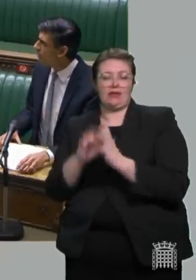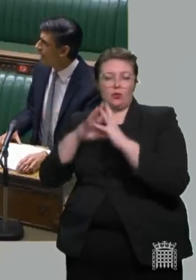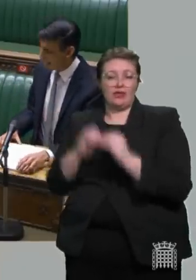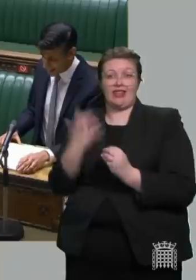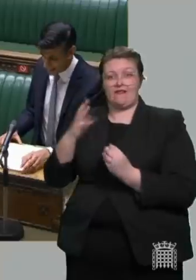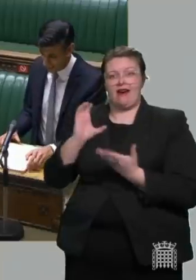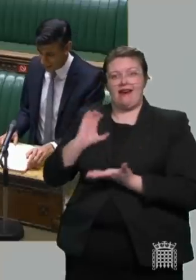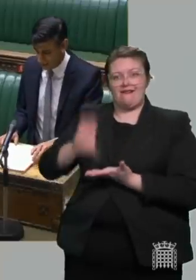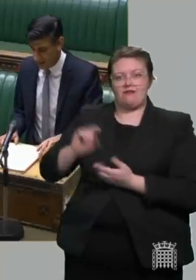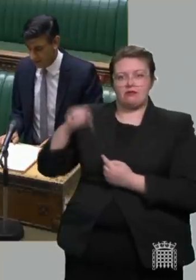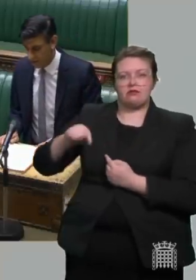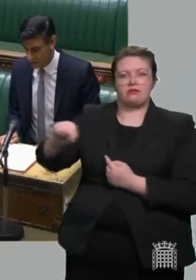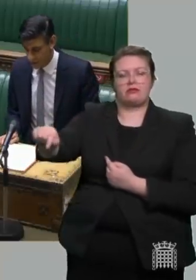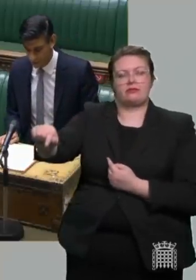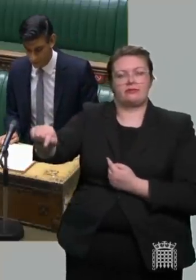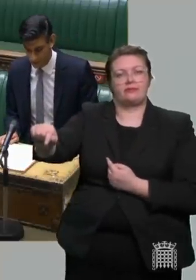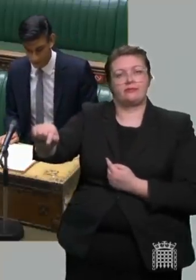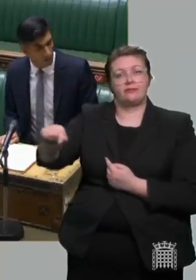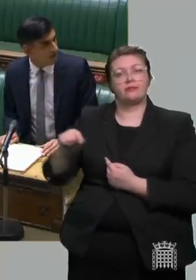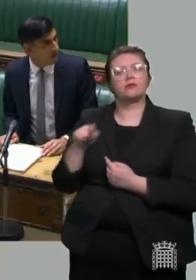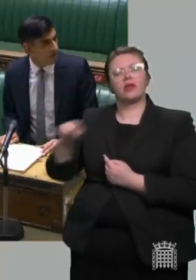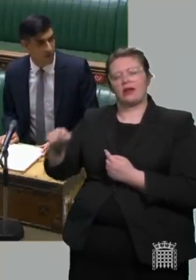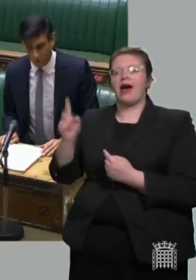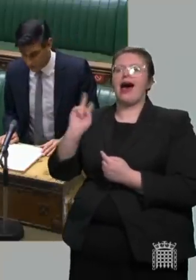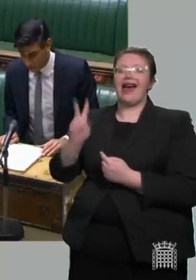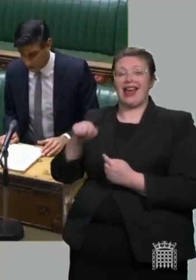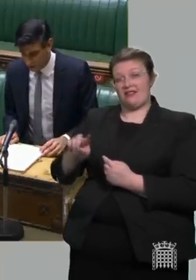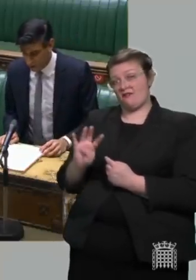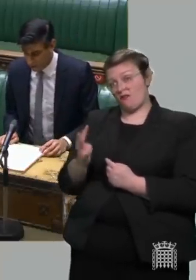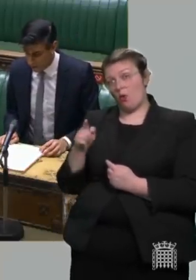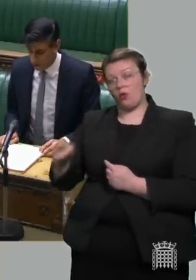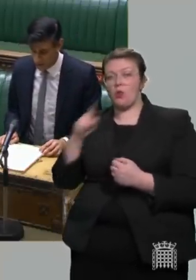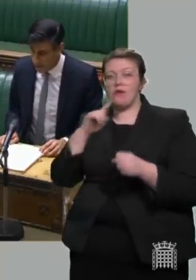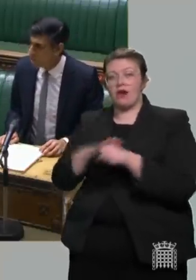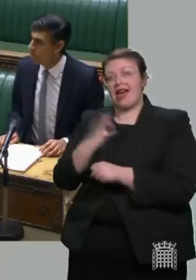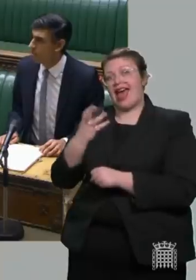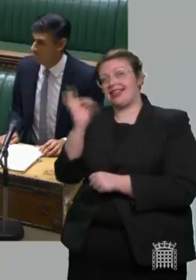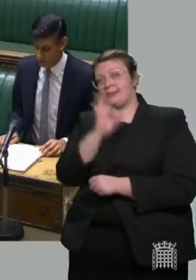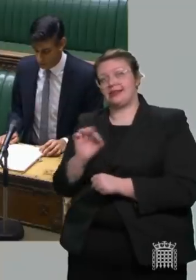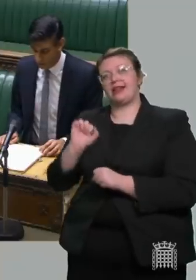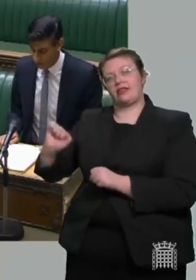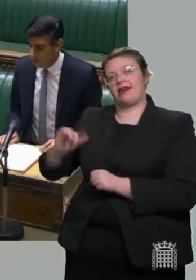at 80% of average trading profits. For the fifth grant, people will continue to receive grants